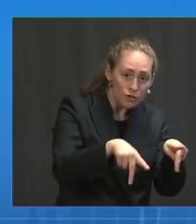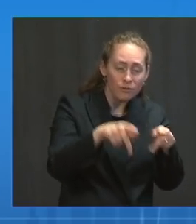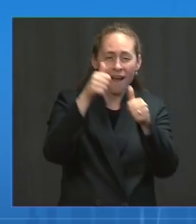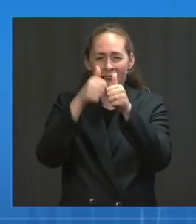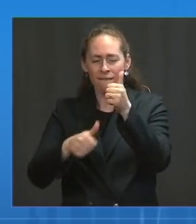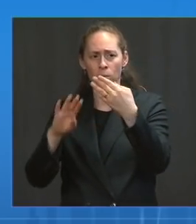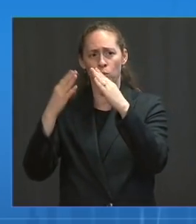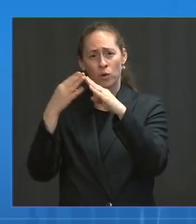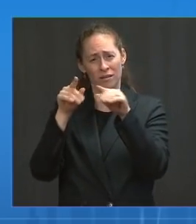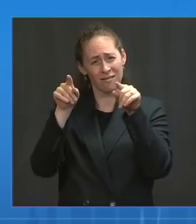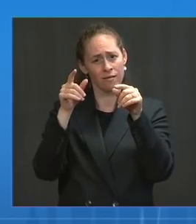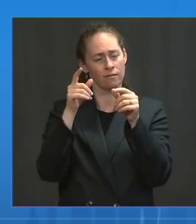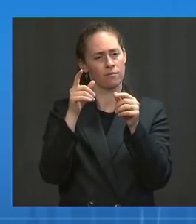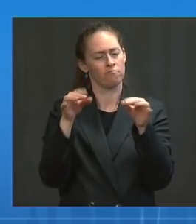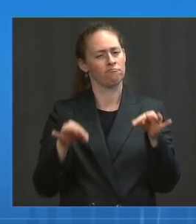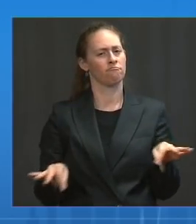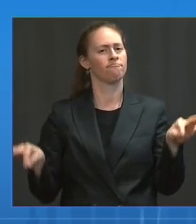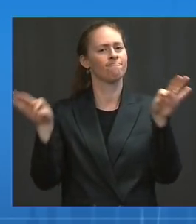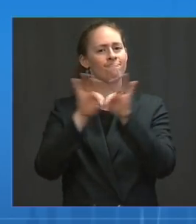In closing, America is coming back.